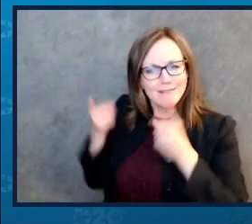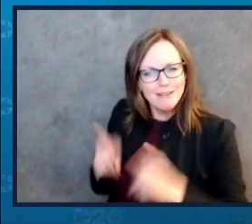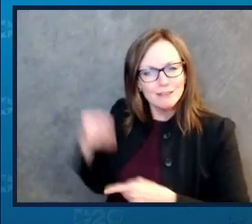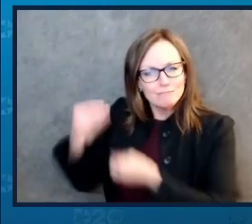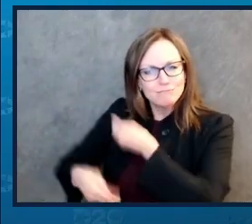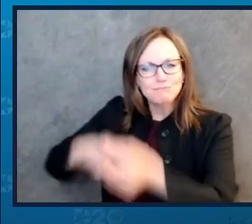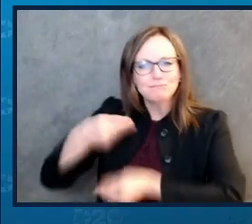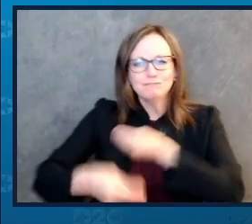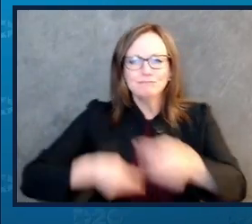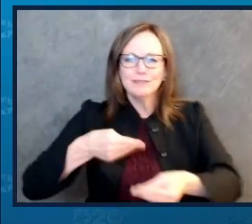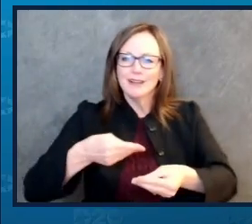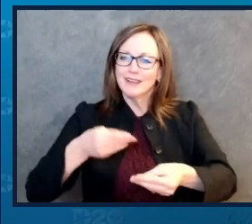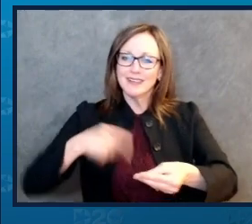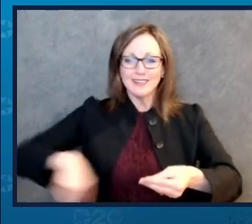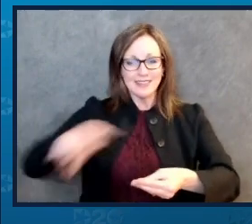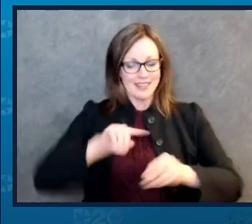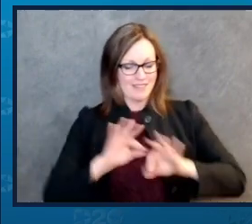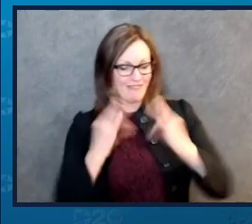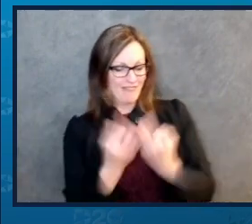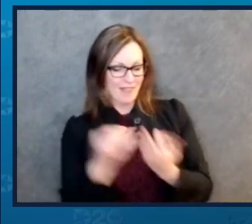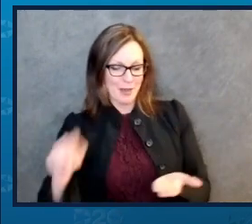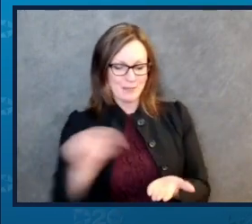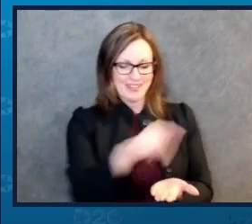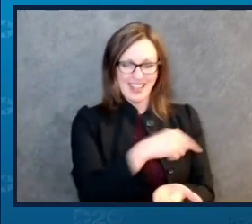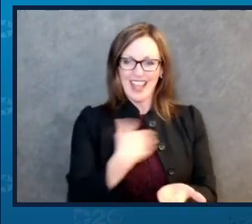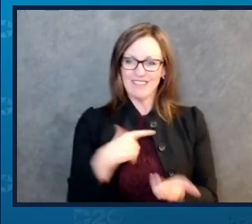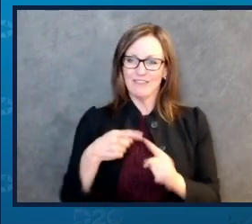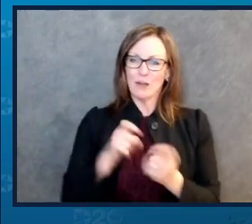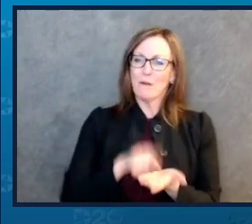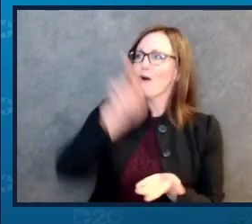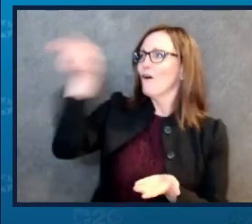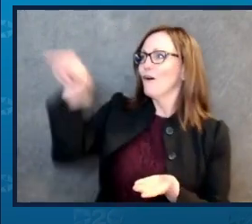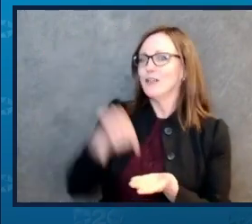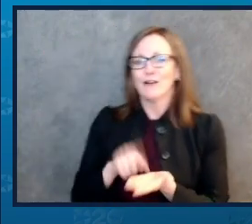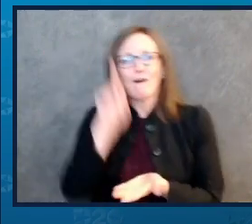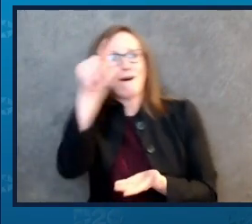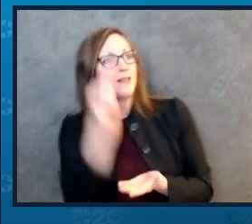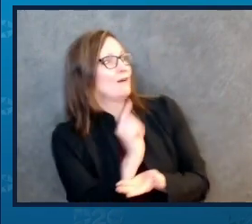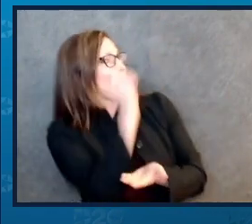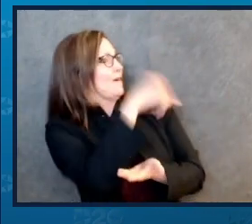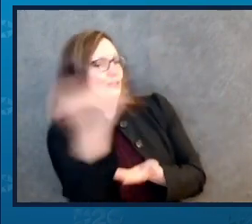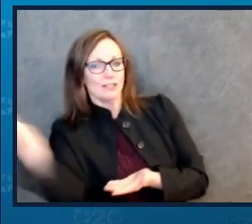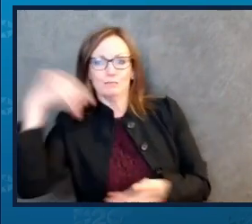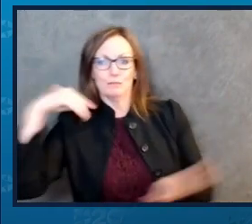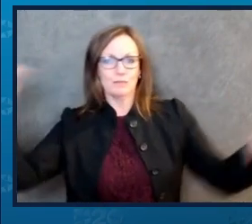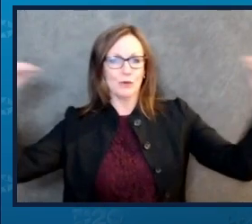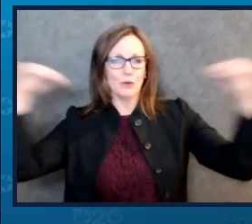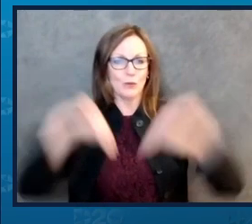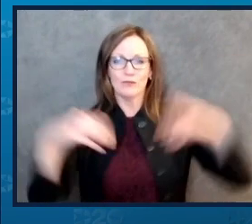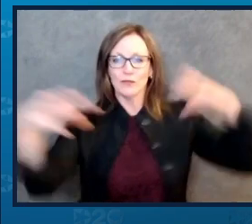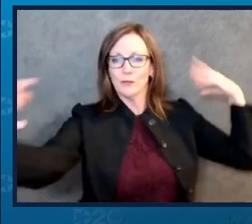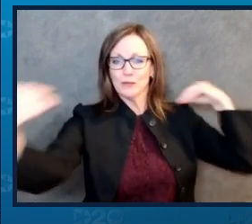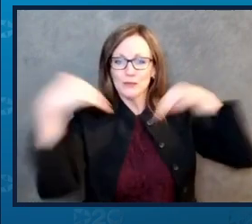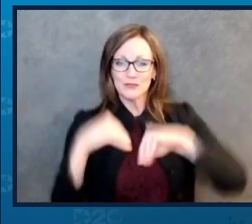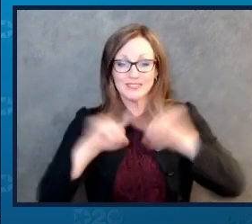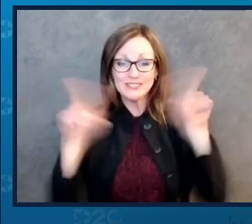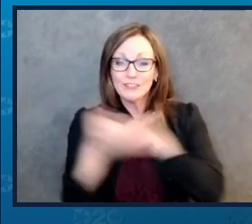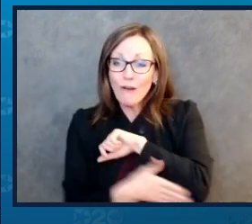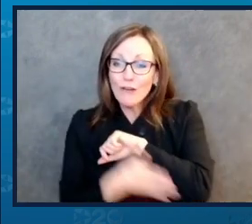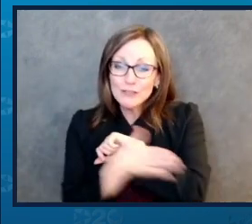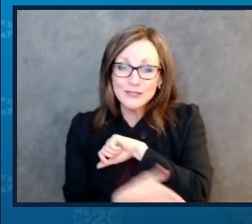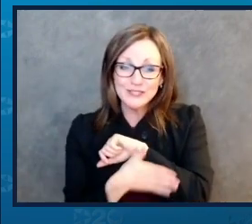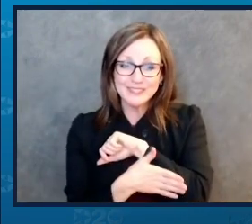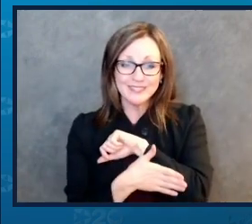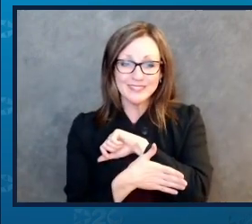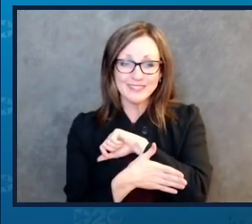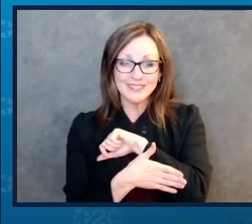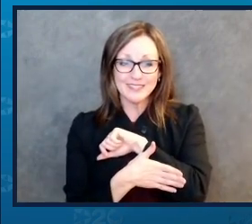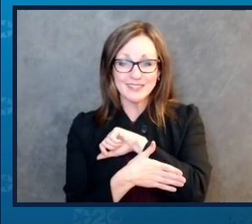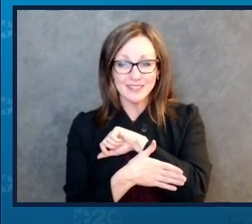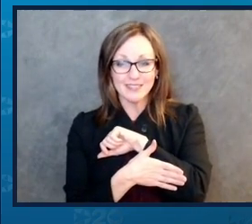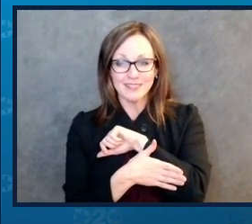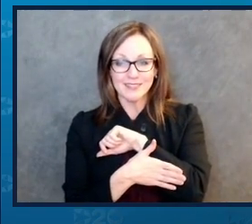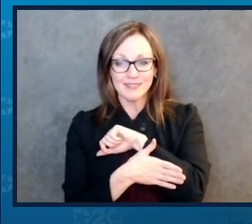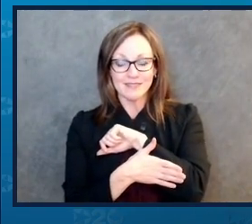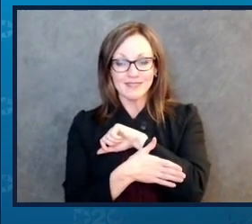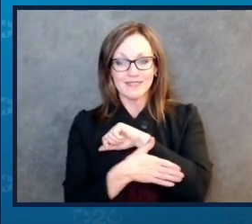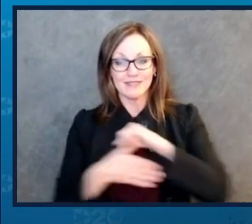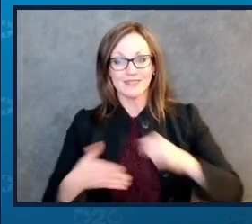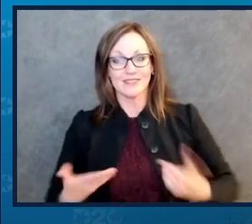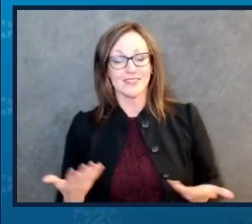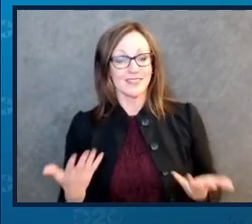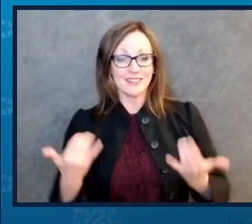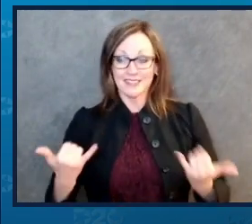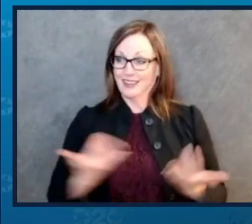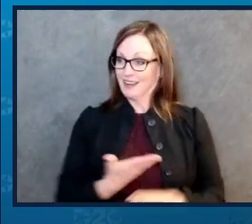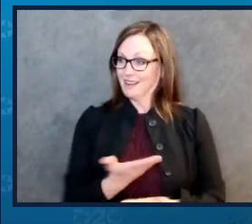FAMILIES COME FROM SOMEPLACE